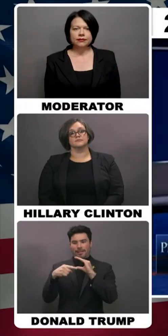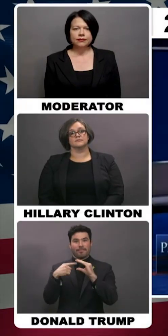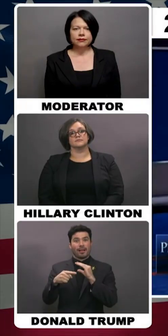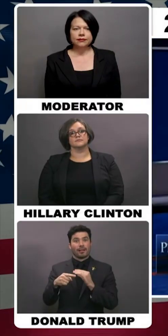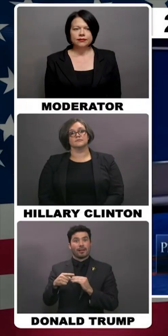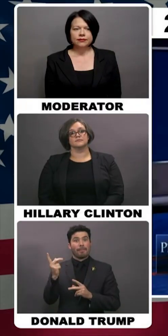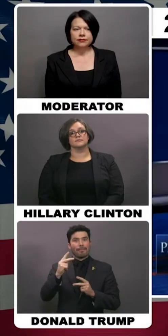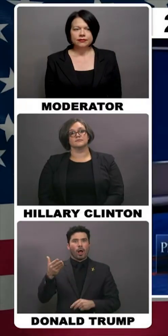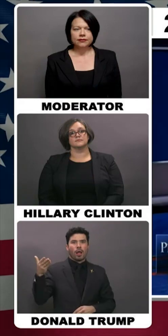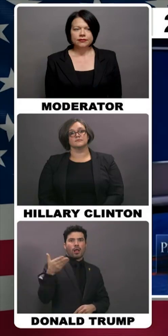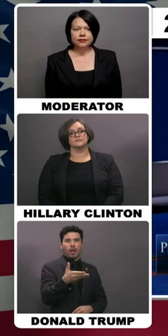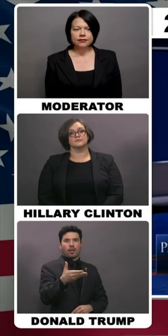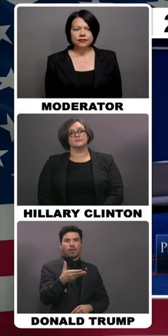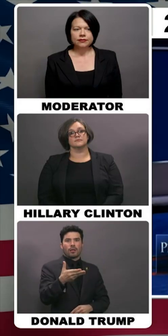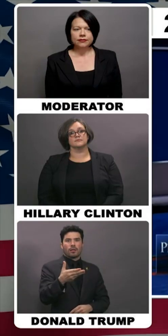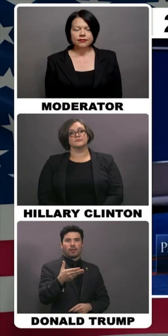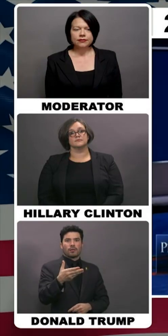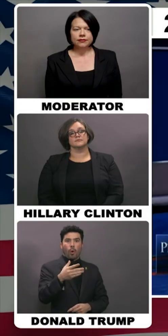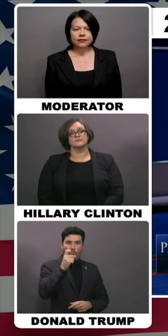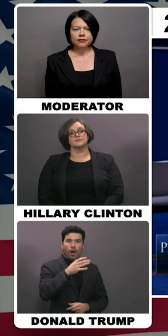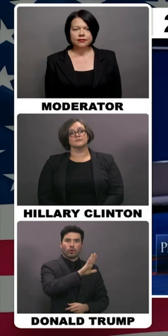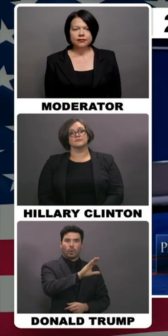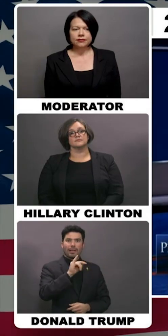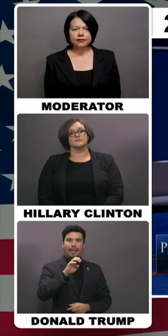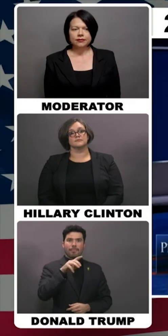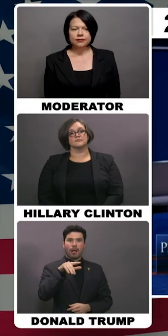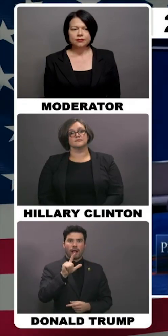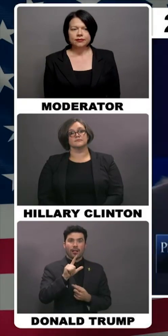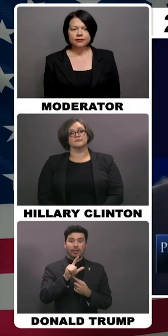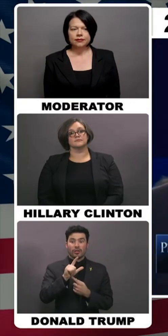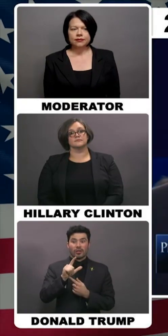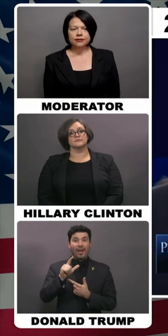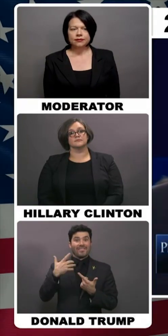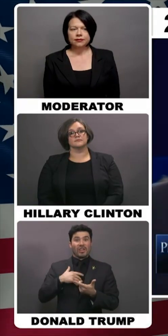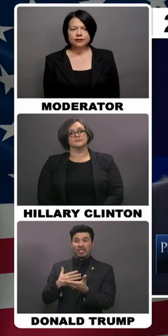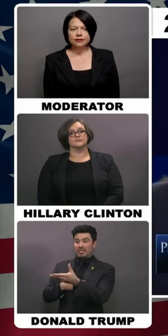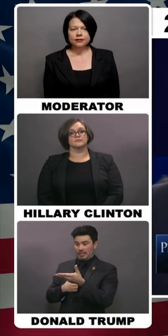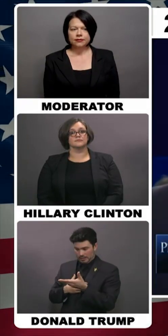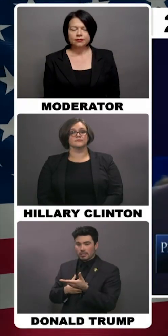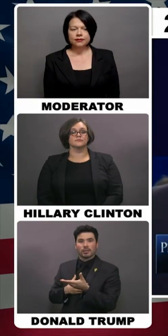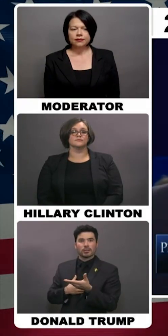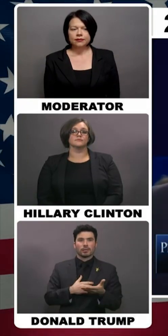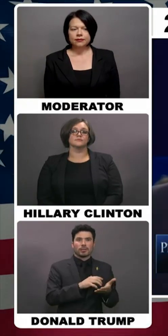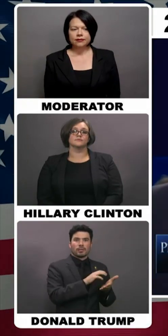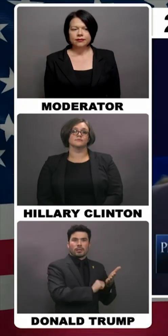after getting the subpoena, you delete 33,000 emails and then you acid wash 'em